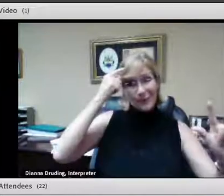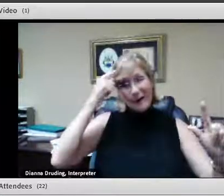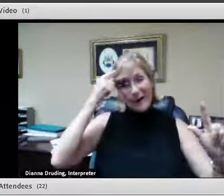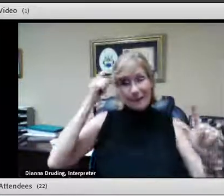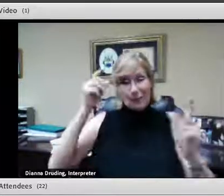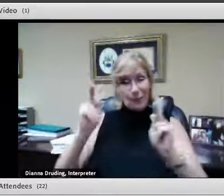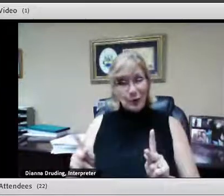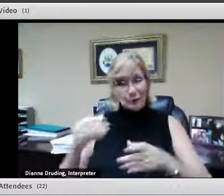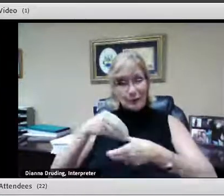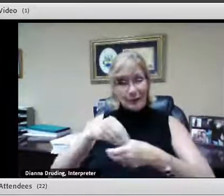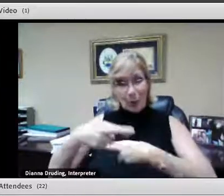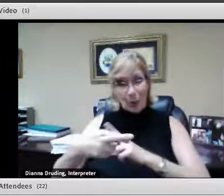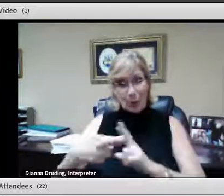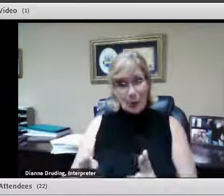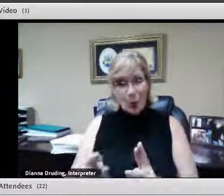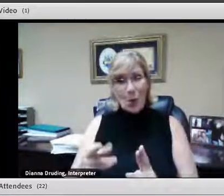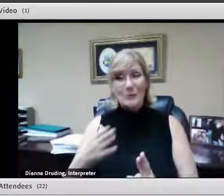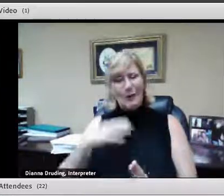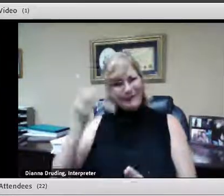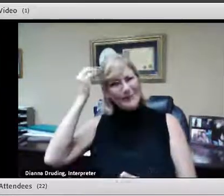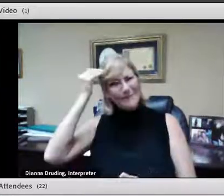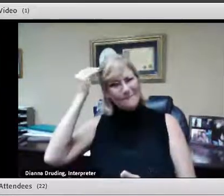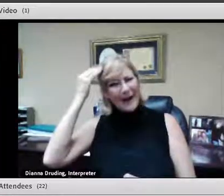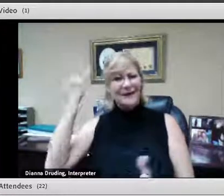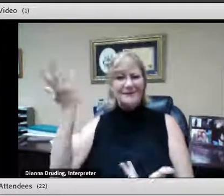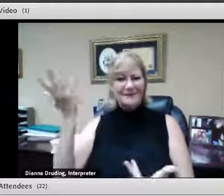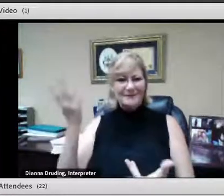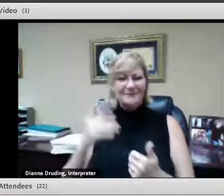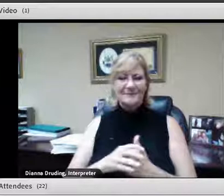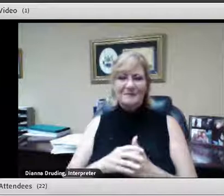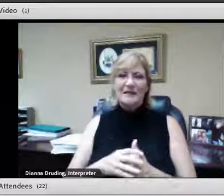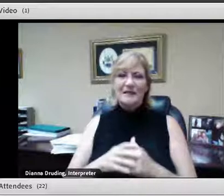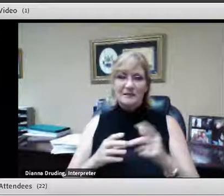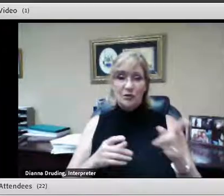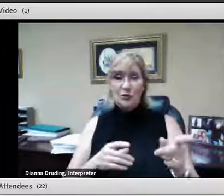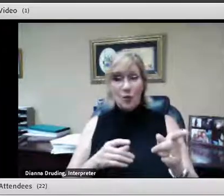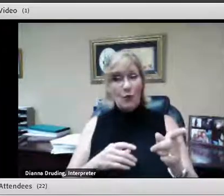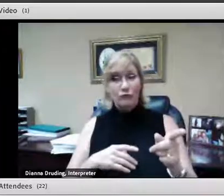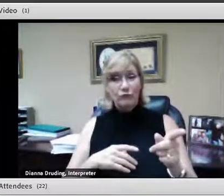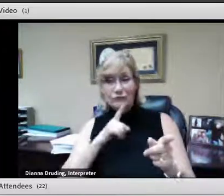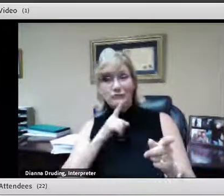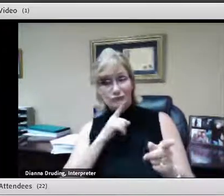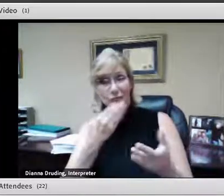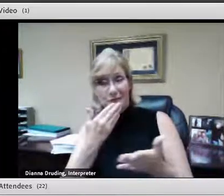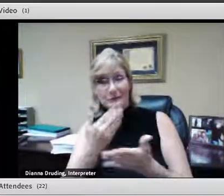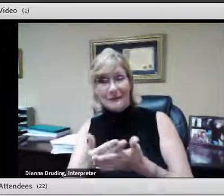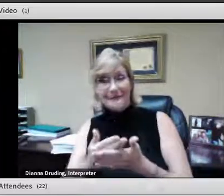So, we'll keep that in mind as we are talking. Hilary: Well, this is good. So, you're definitely going to get some music and arts games from me,